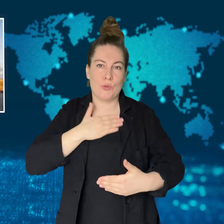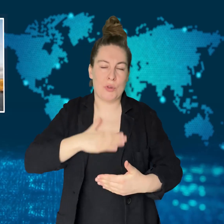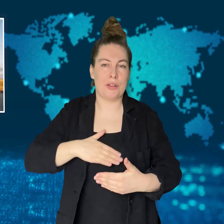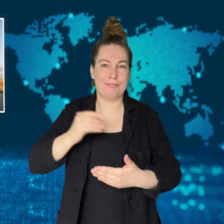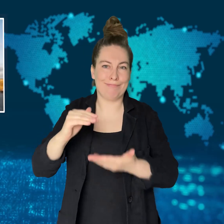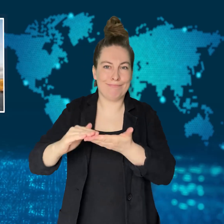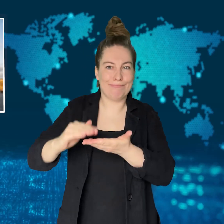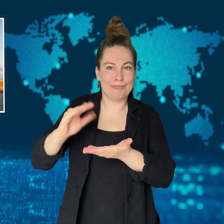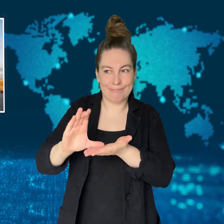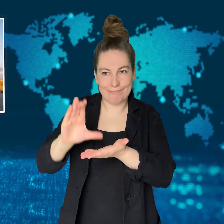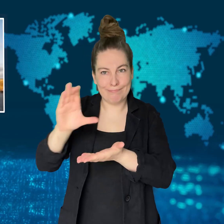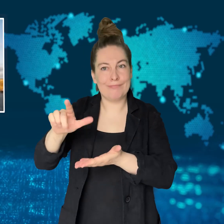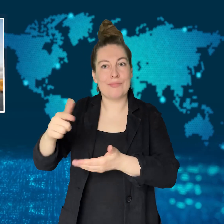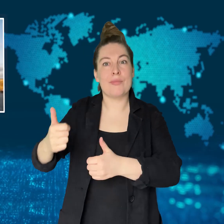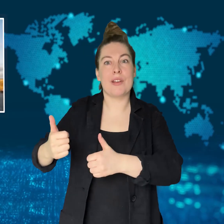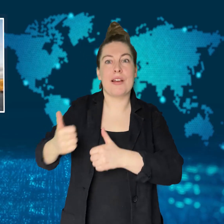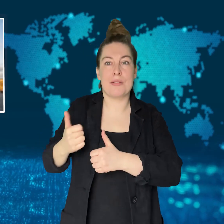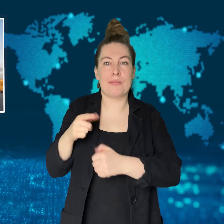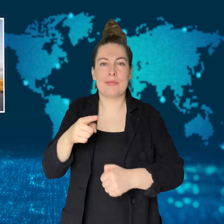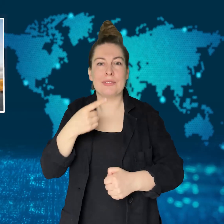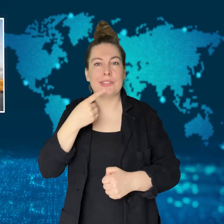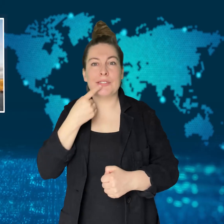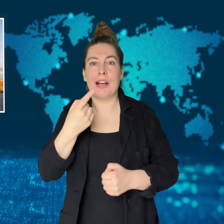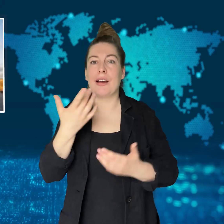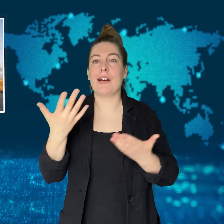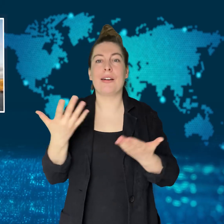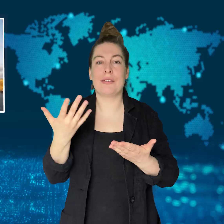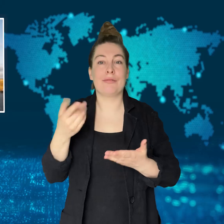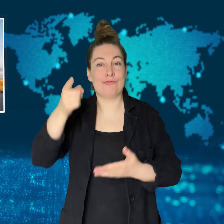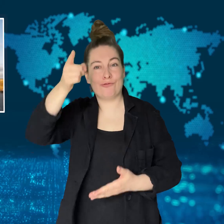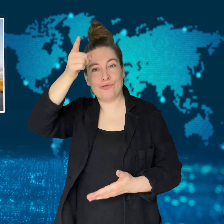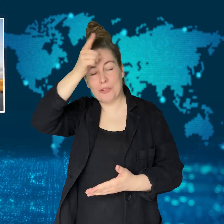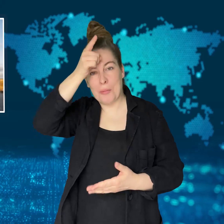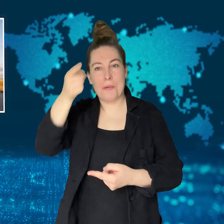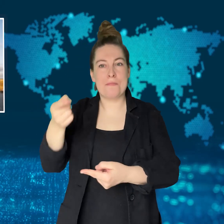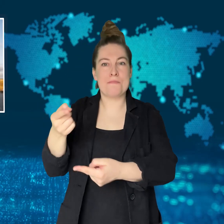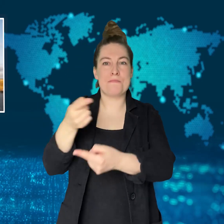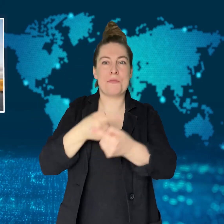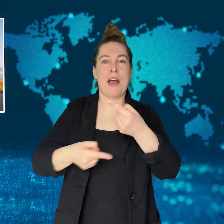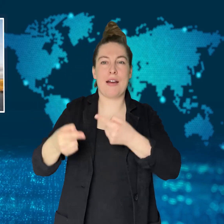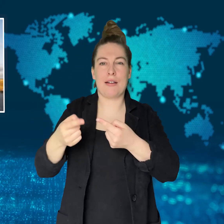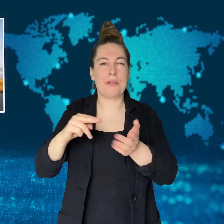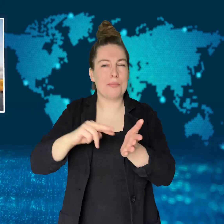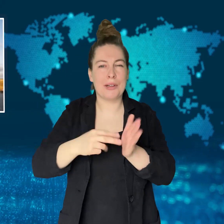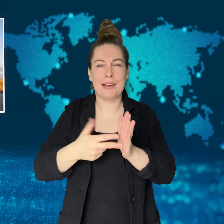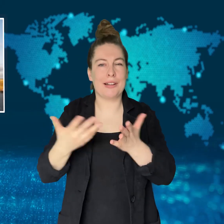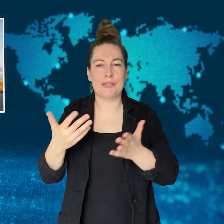Merz was encouraging in his remarks about the move to "supercharge"